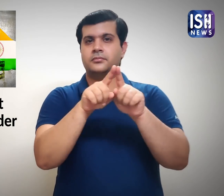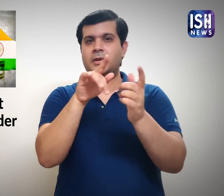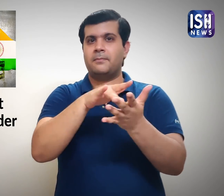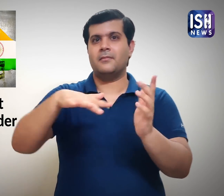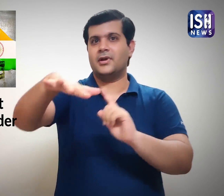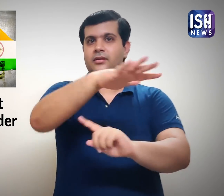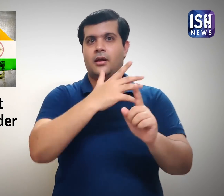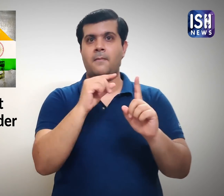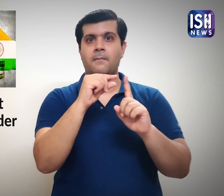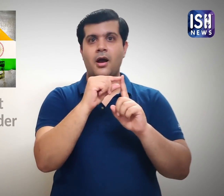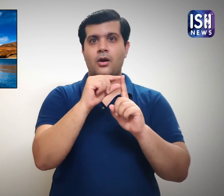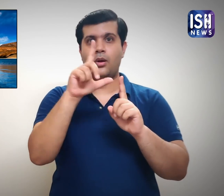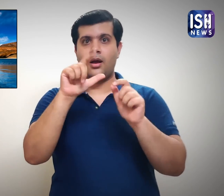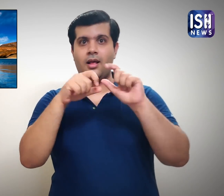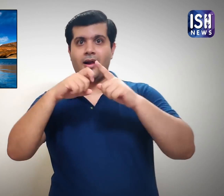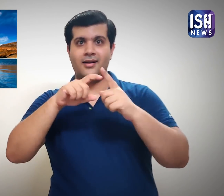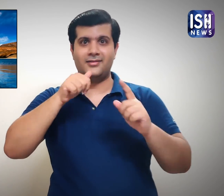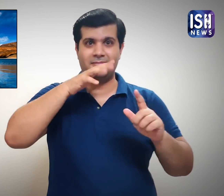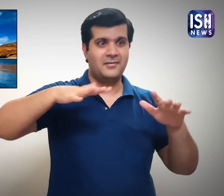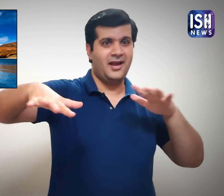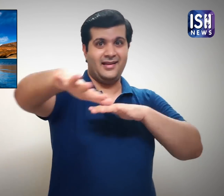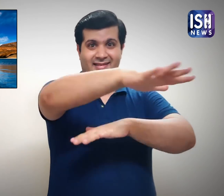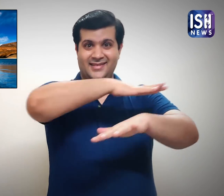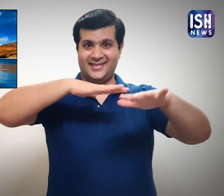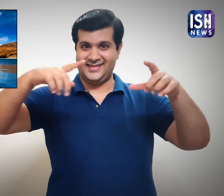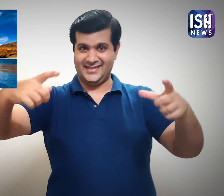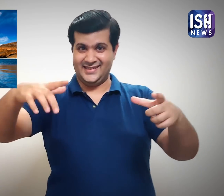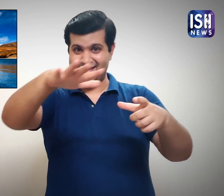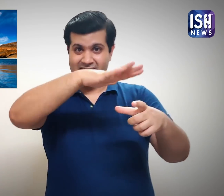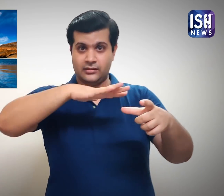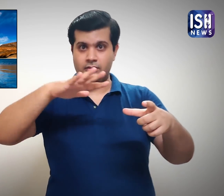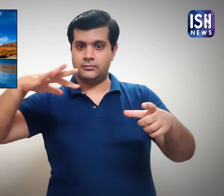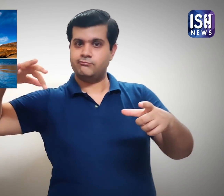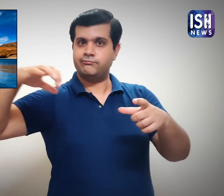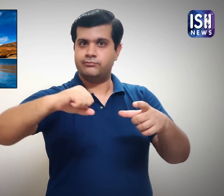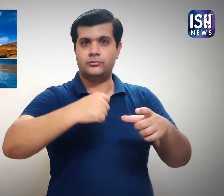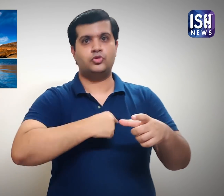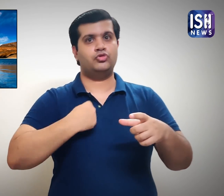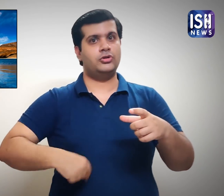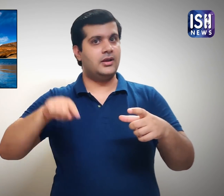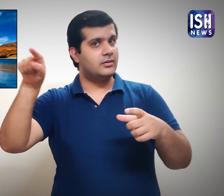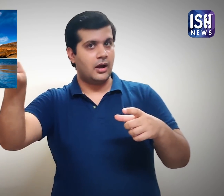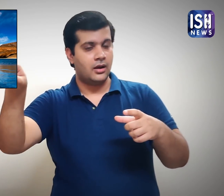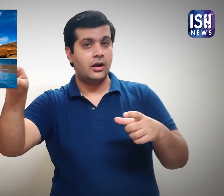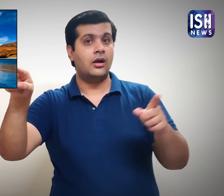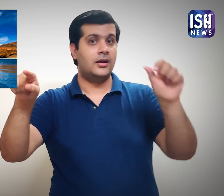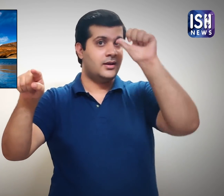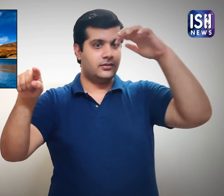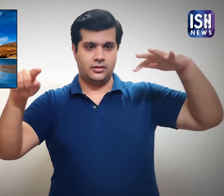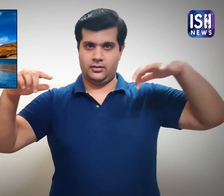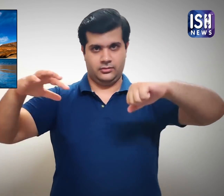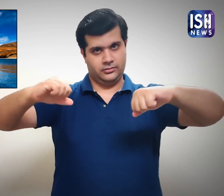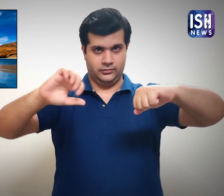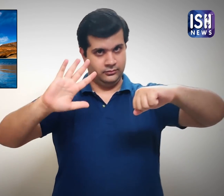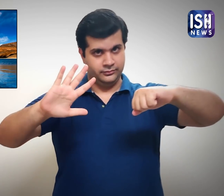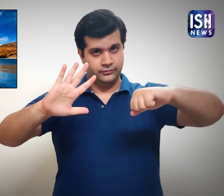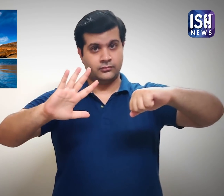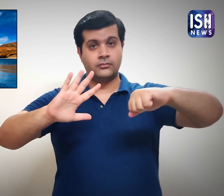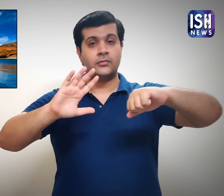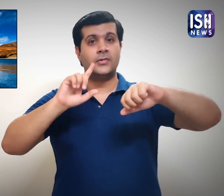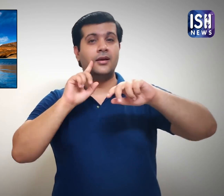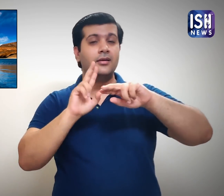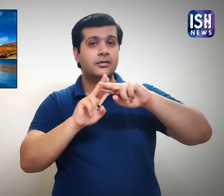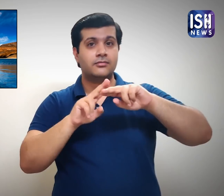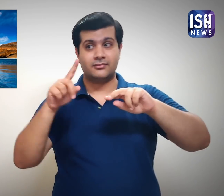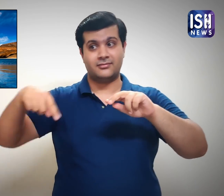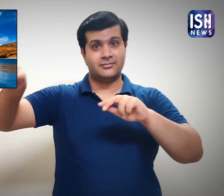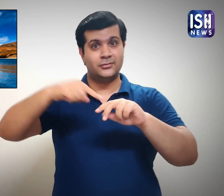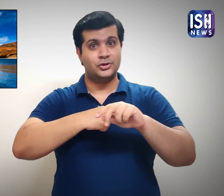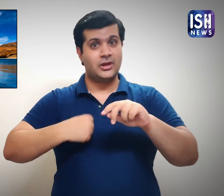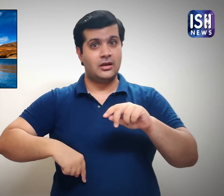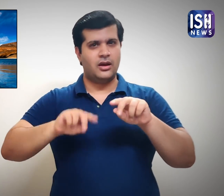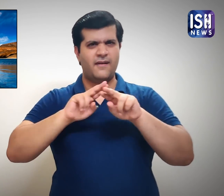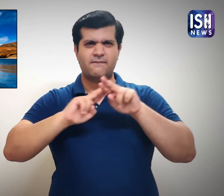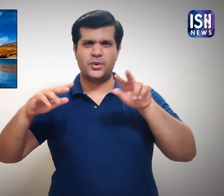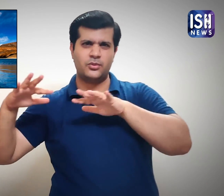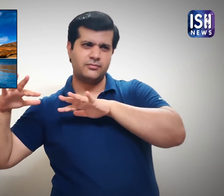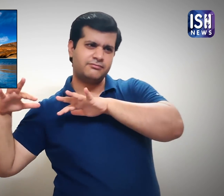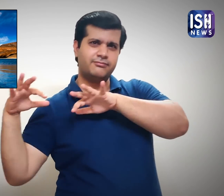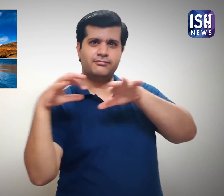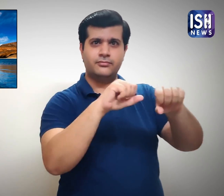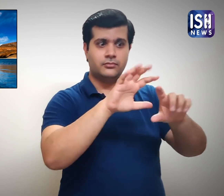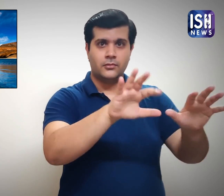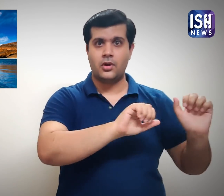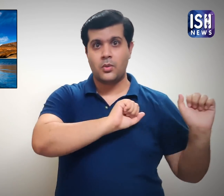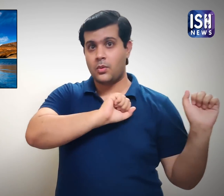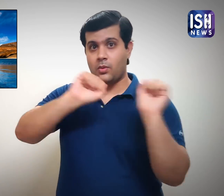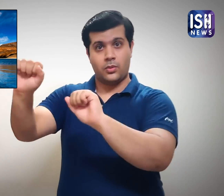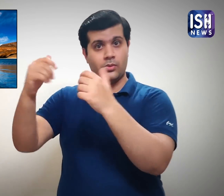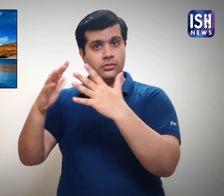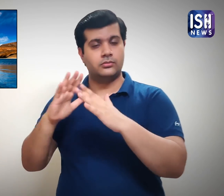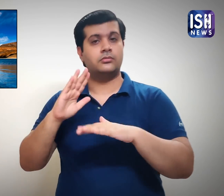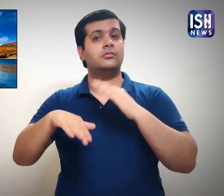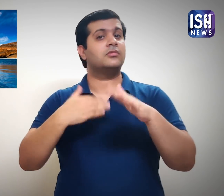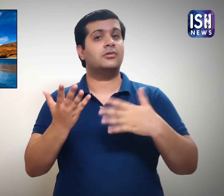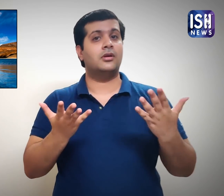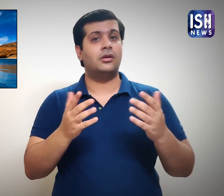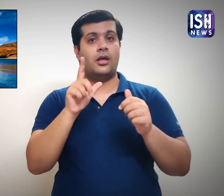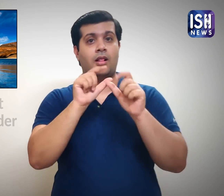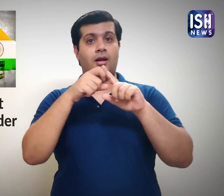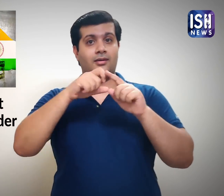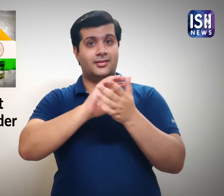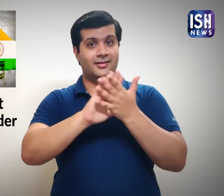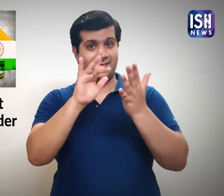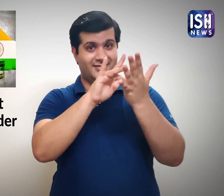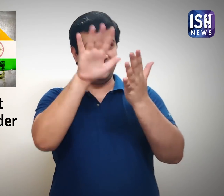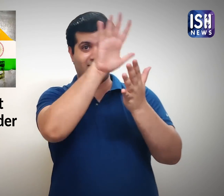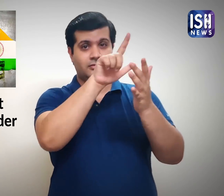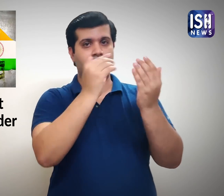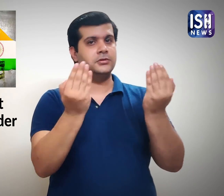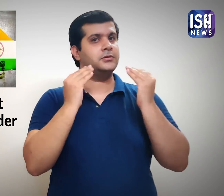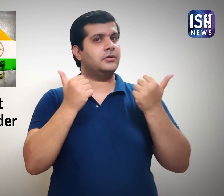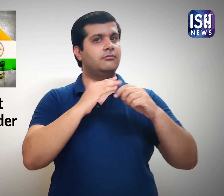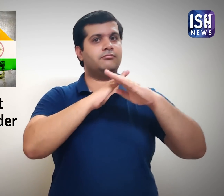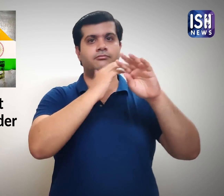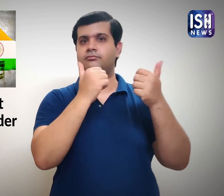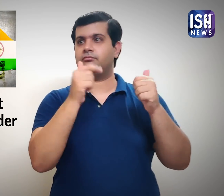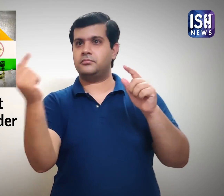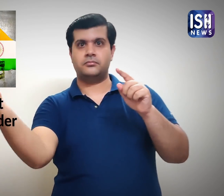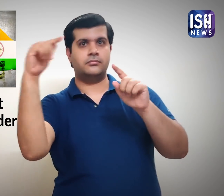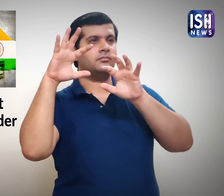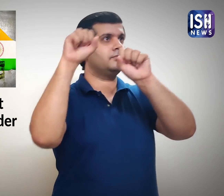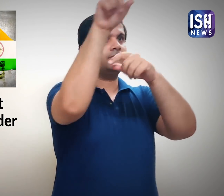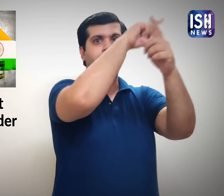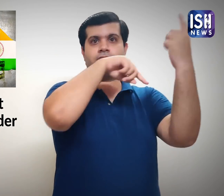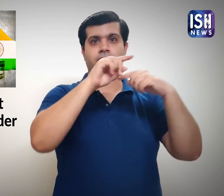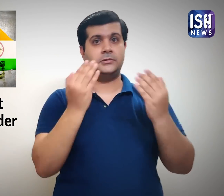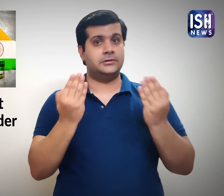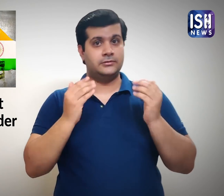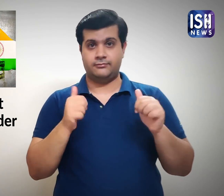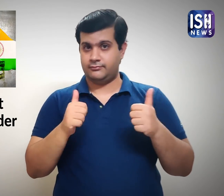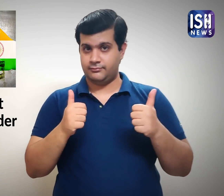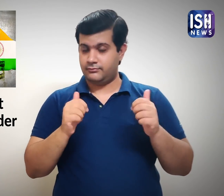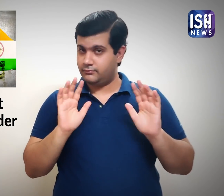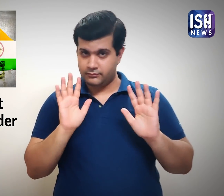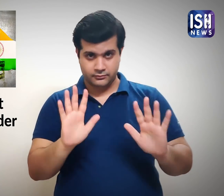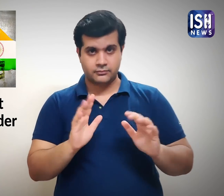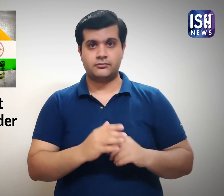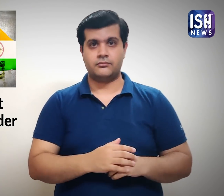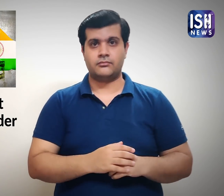If Indian's territory of Pangong Lake is taken by Chinese troops, then Ladakh can't be defended.